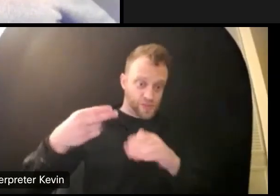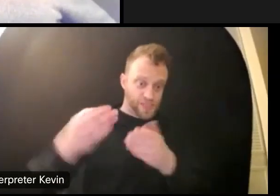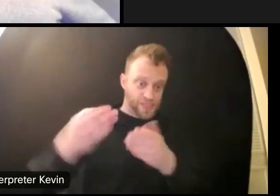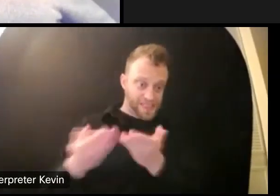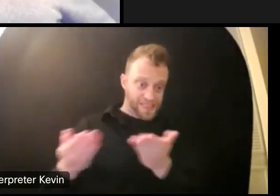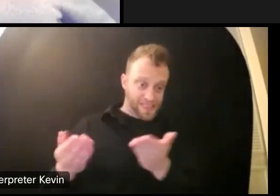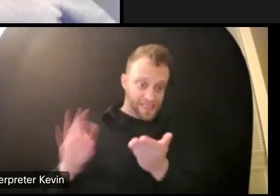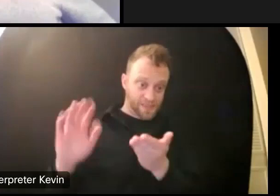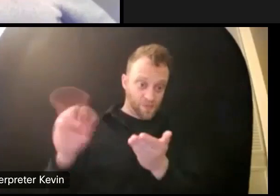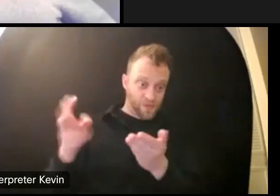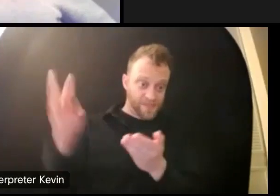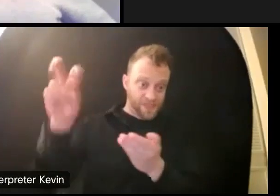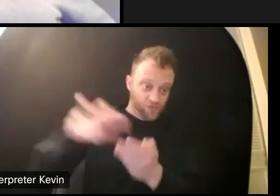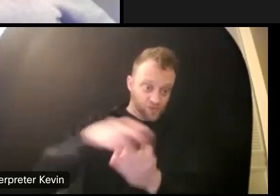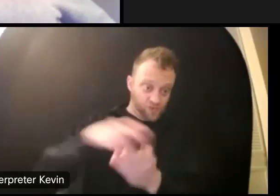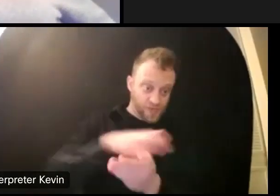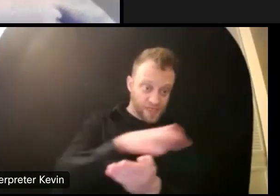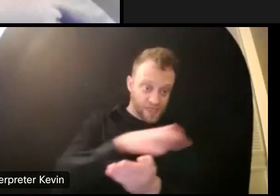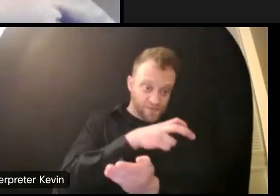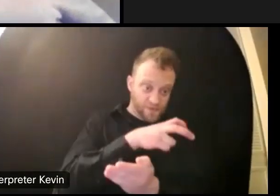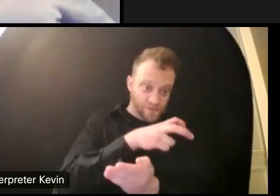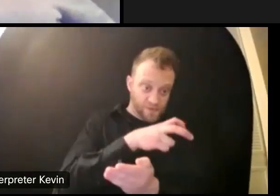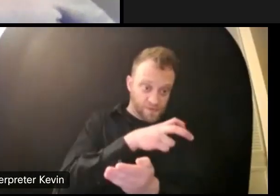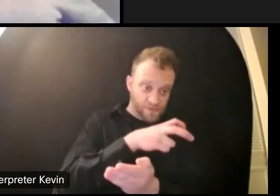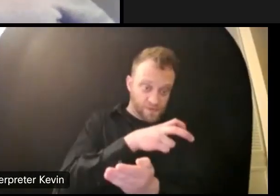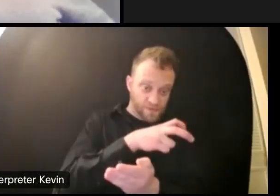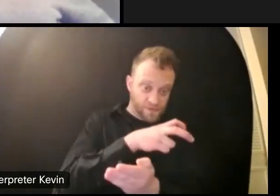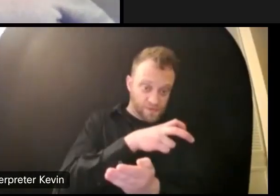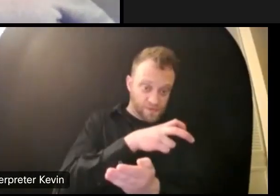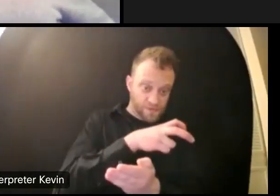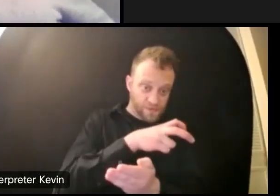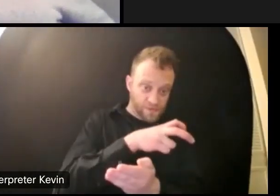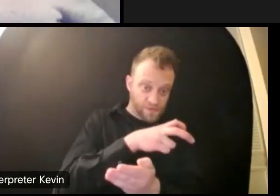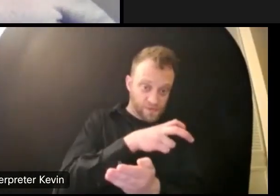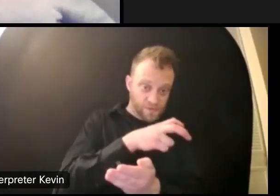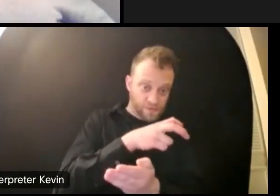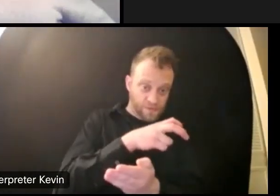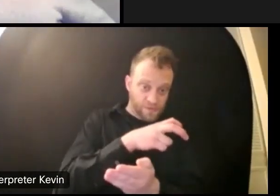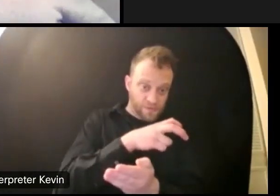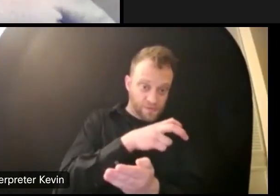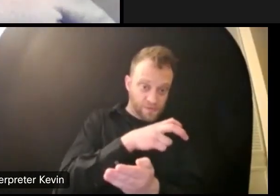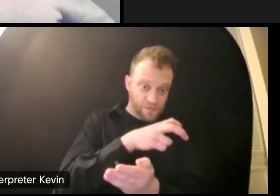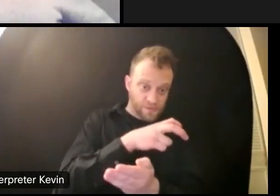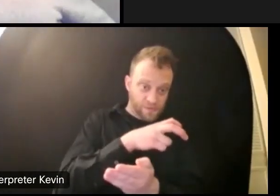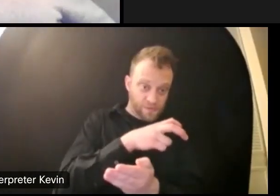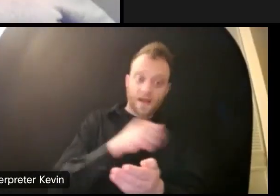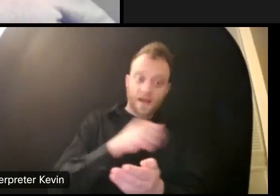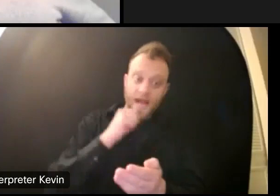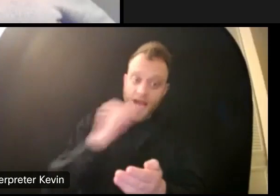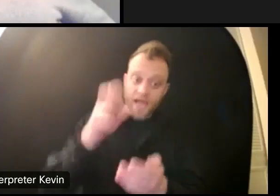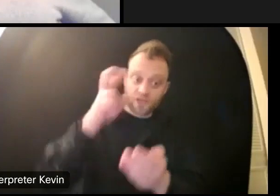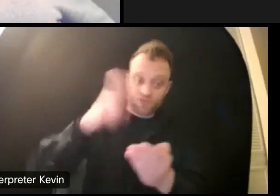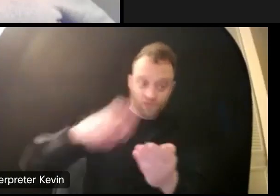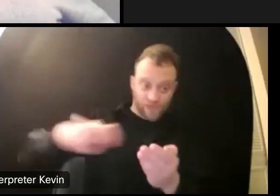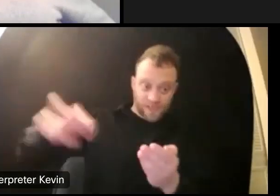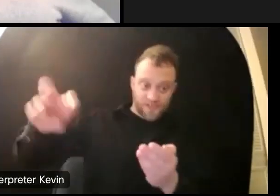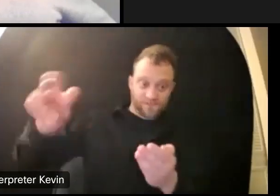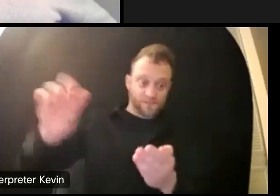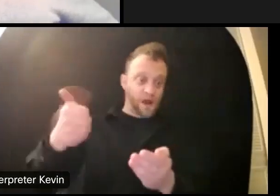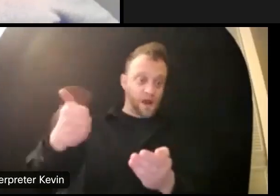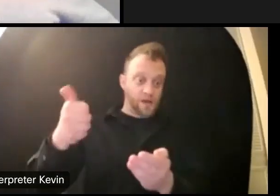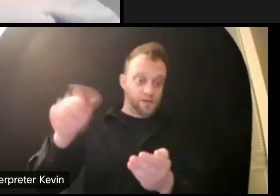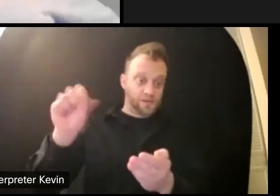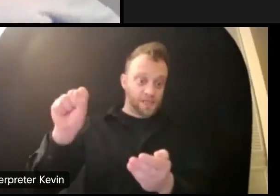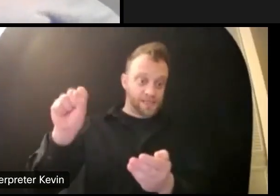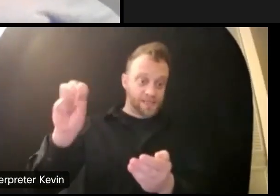to 1E01 rather than have that go to a new SMD with that number that's maybe seven SMDs across town.